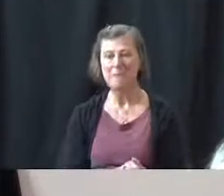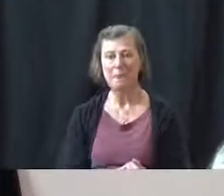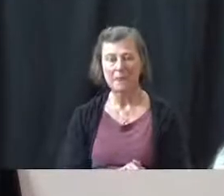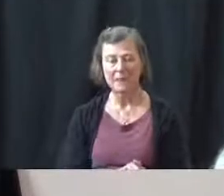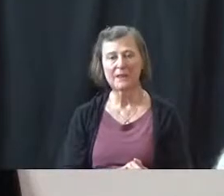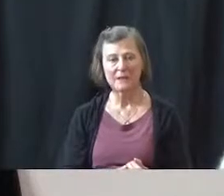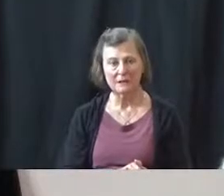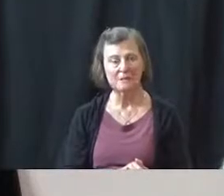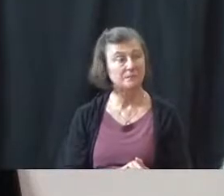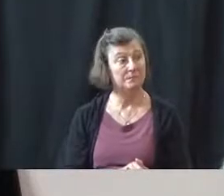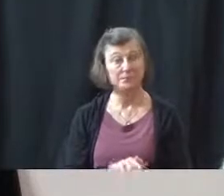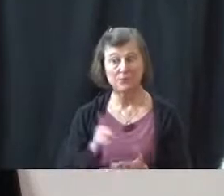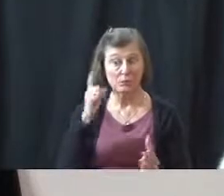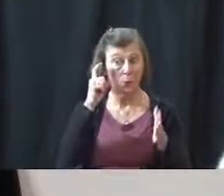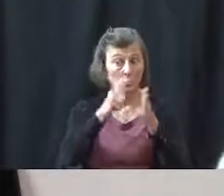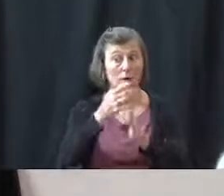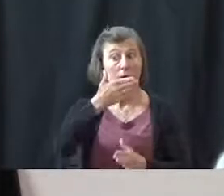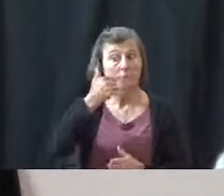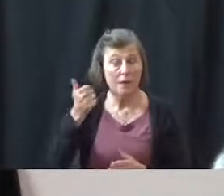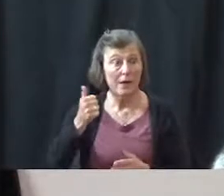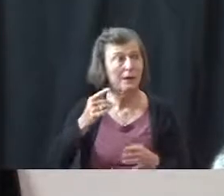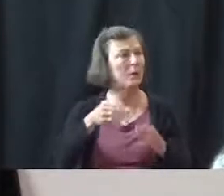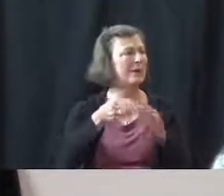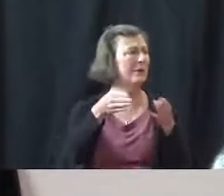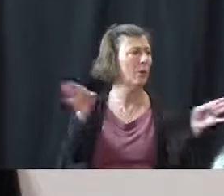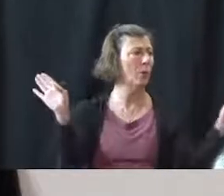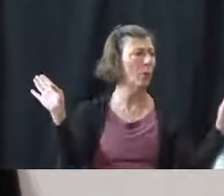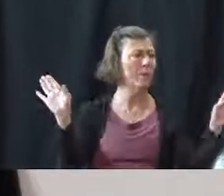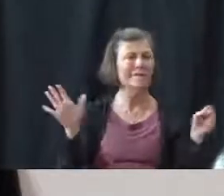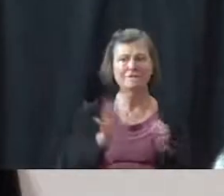You can notice it a lot better when we're open fully and you can see the full ritual